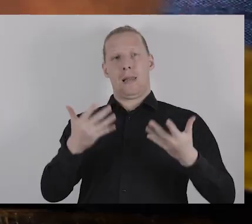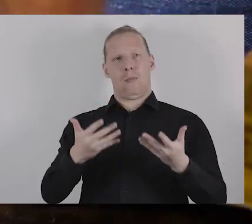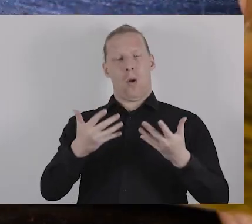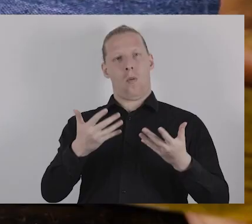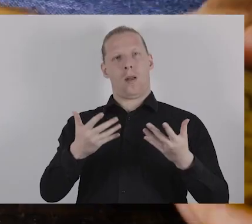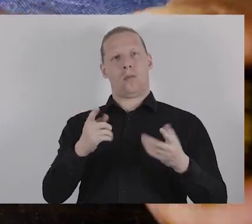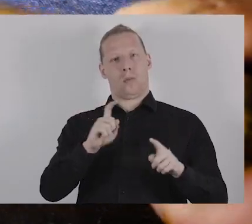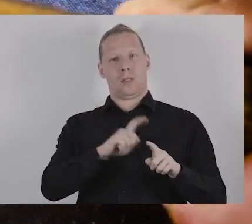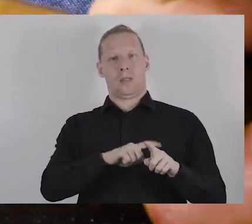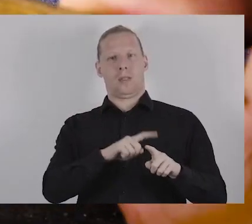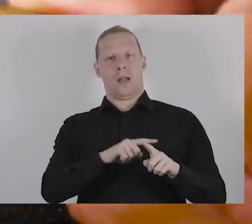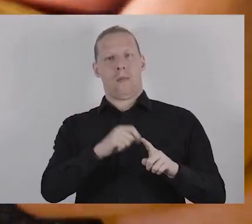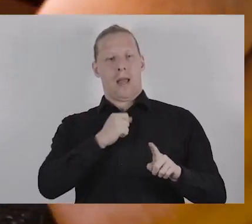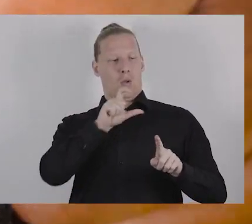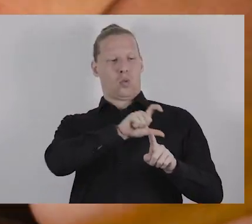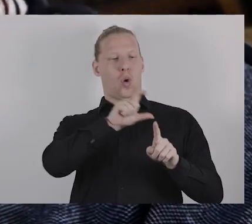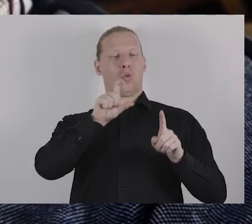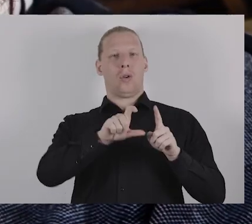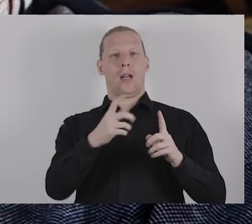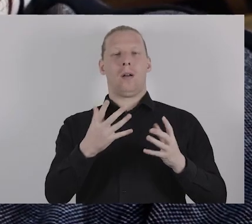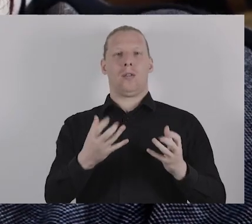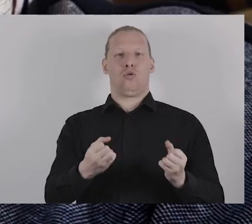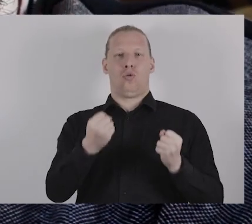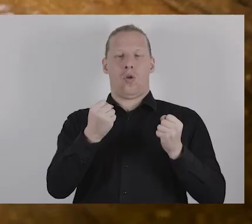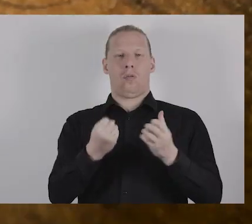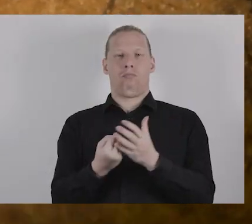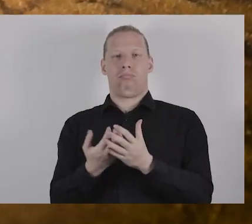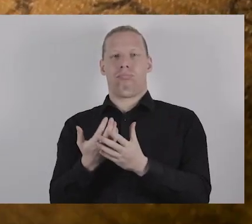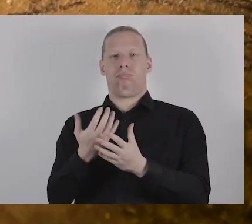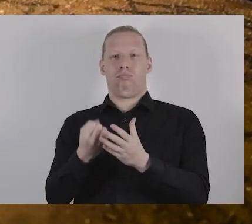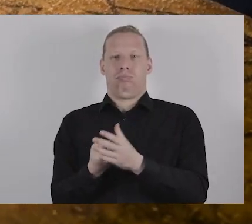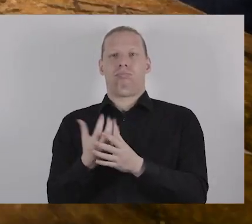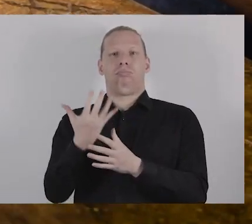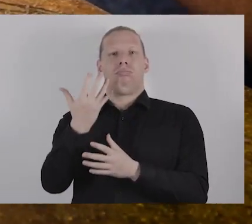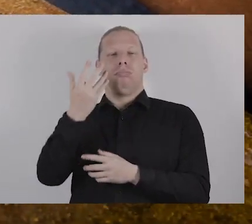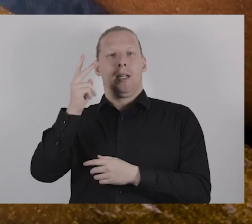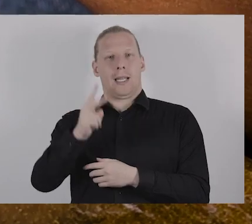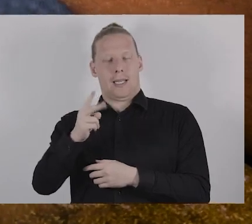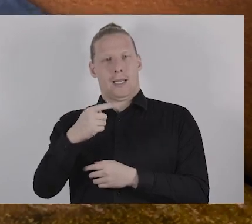I mean, we're in a phase now of, you know, our culture making a strong comeback,